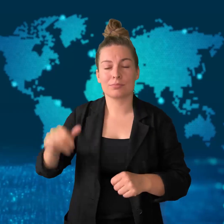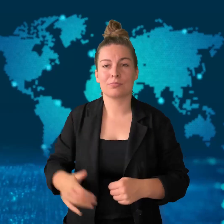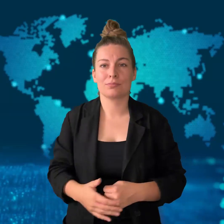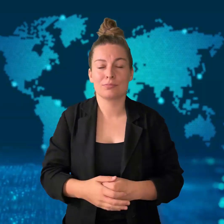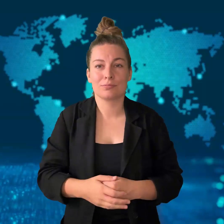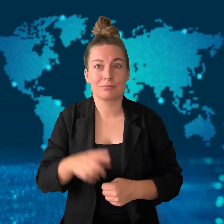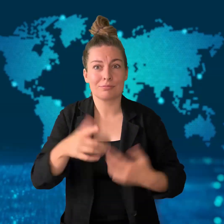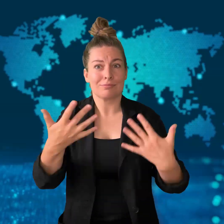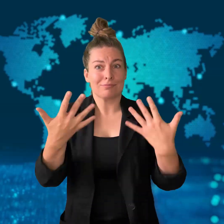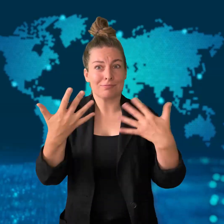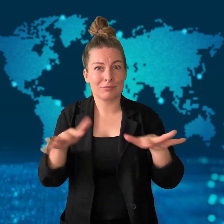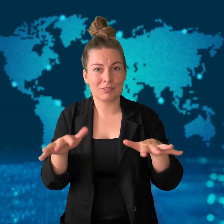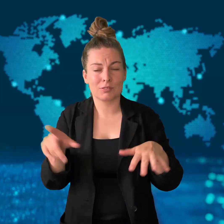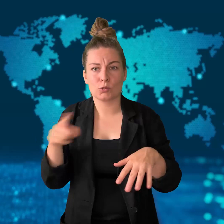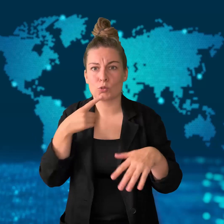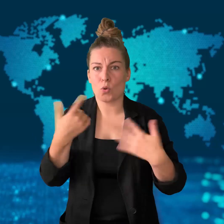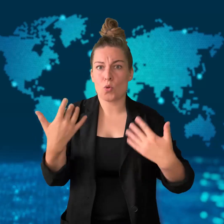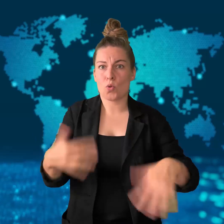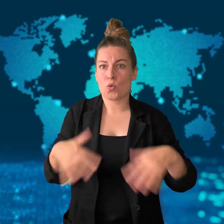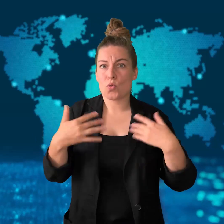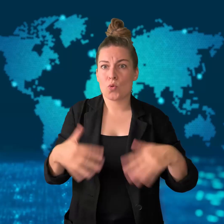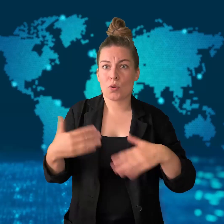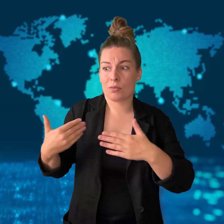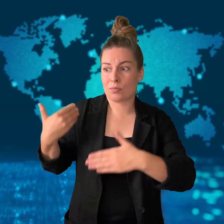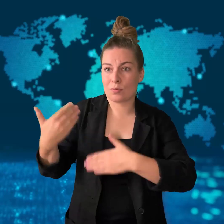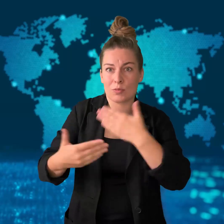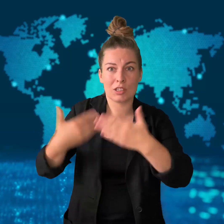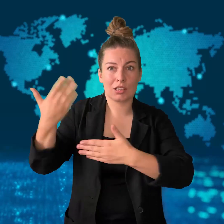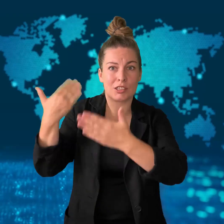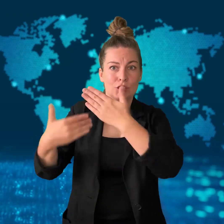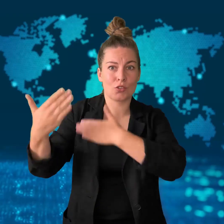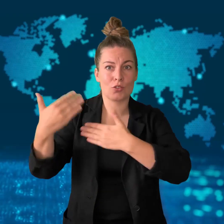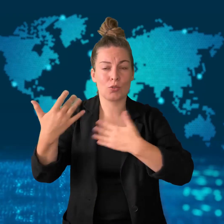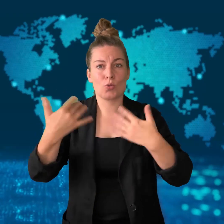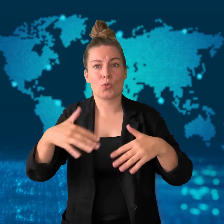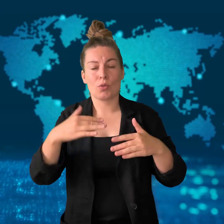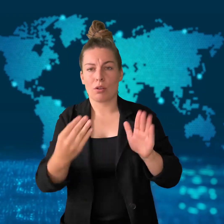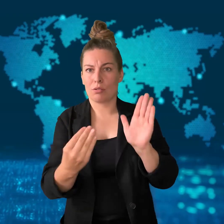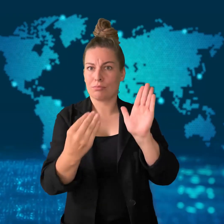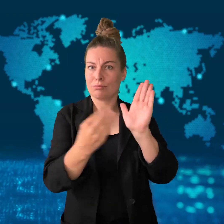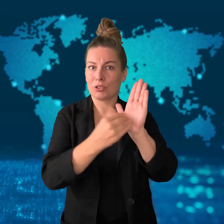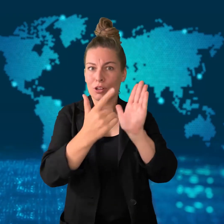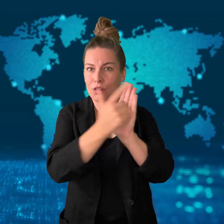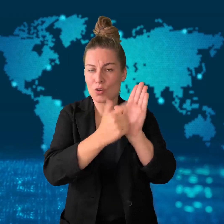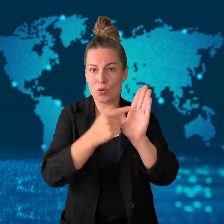After it had passed, he called it "historic legislation."